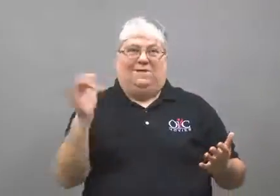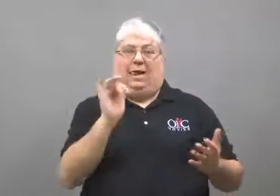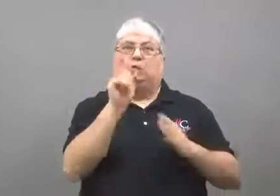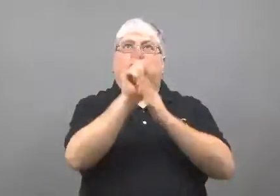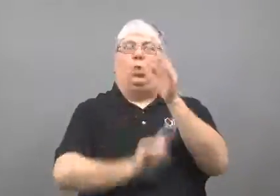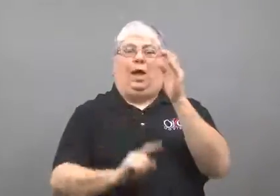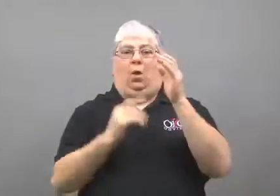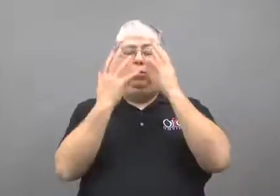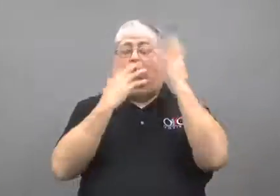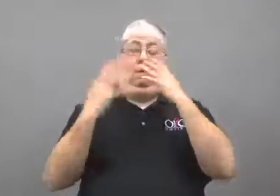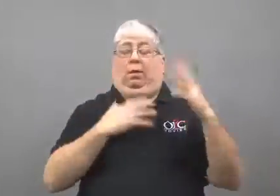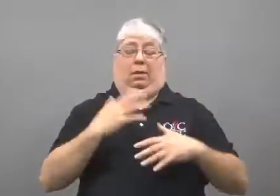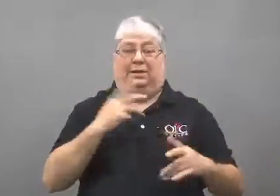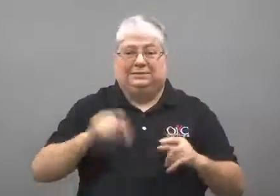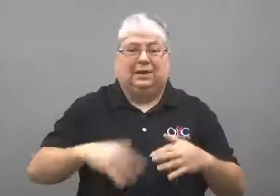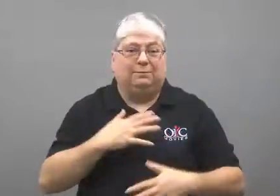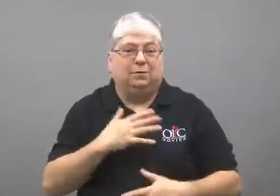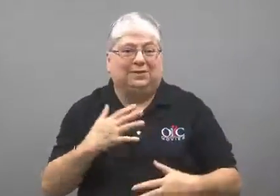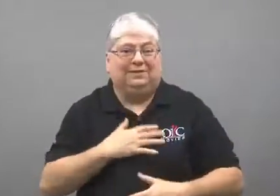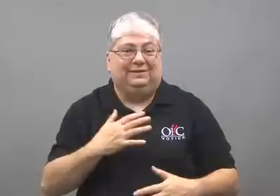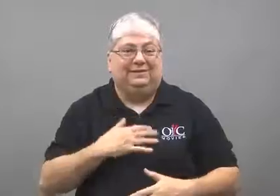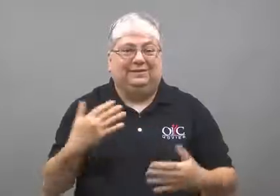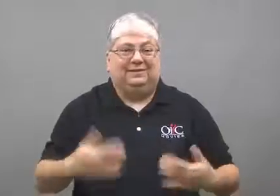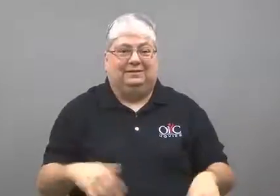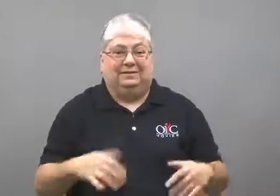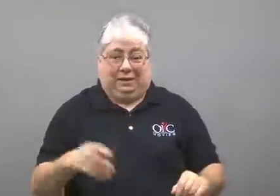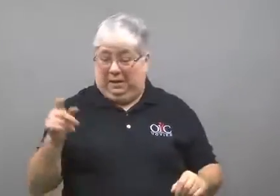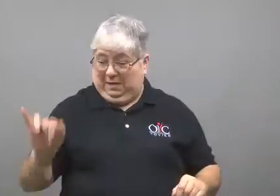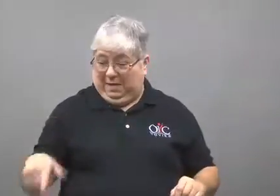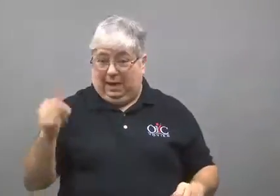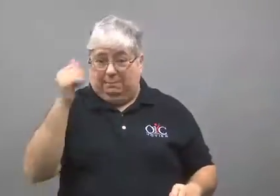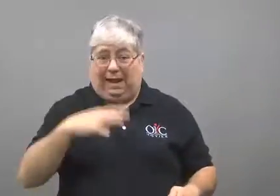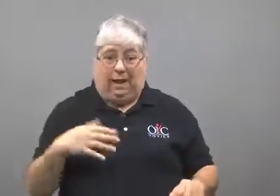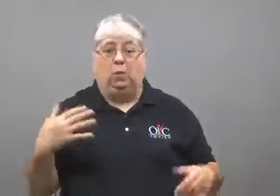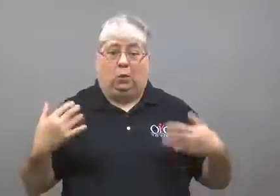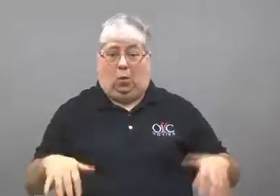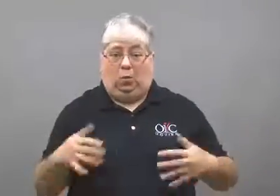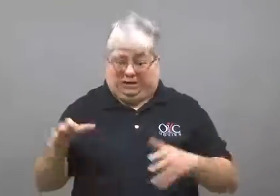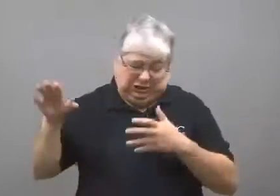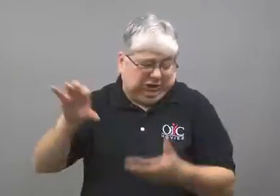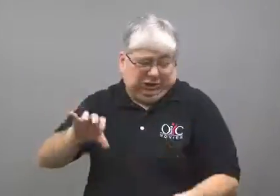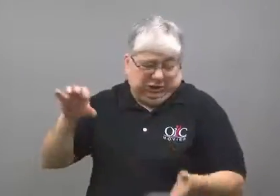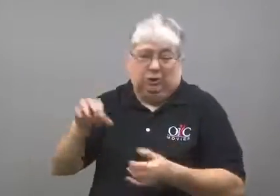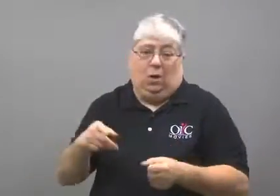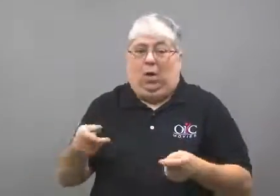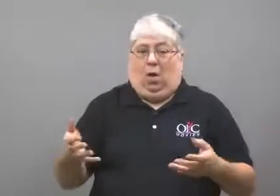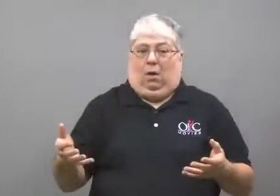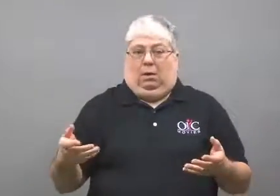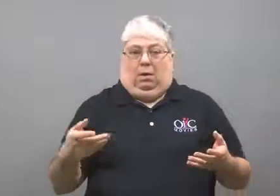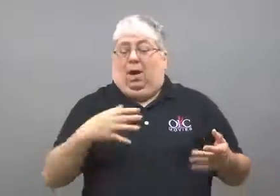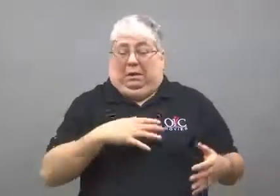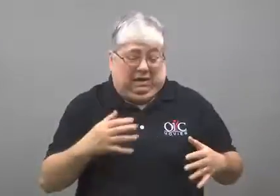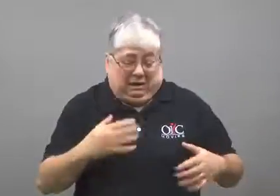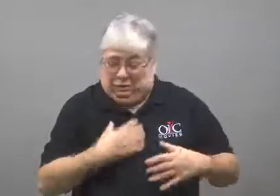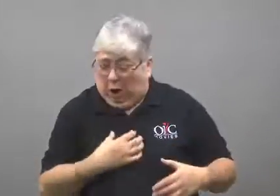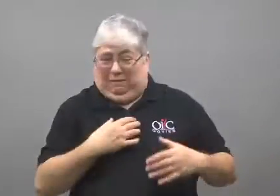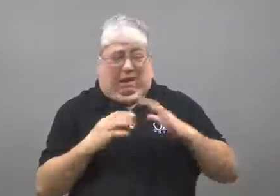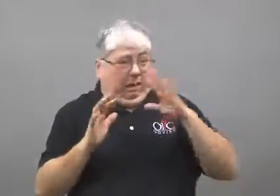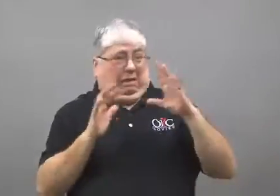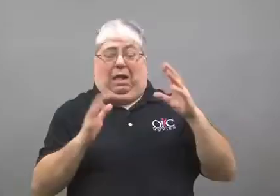The person feels like he's drowning, and can't breathe.